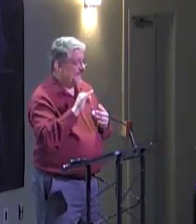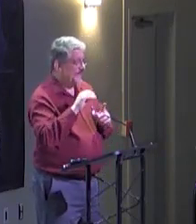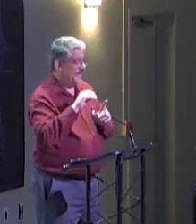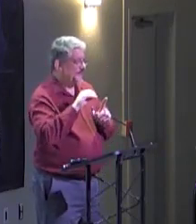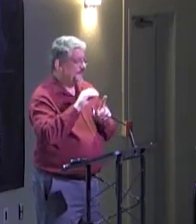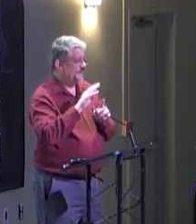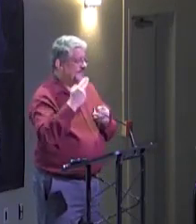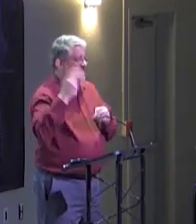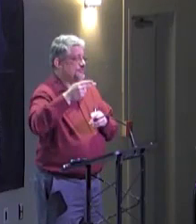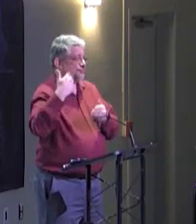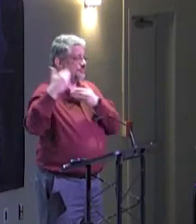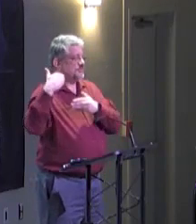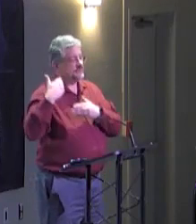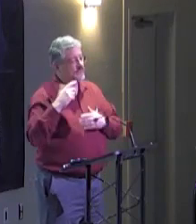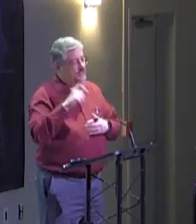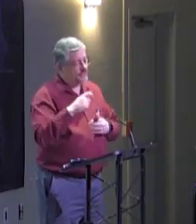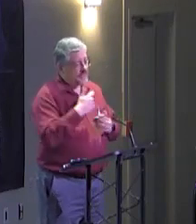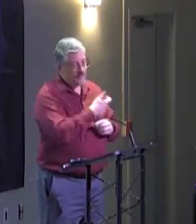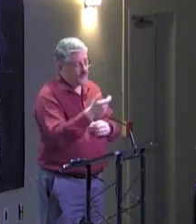They have a shared history.